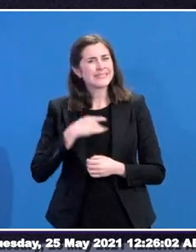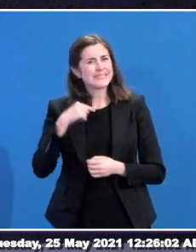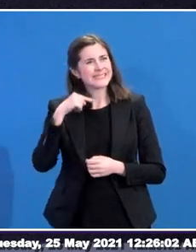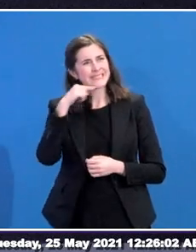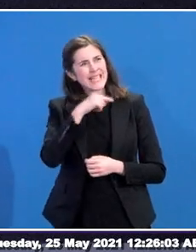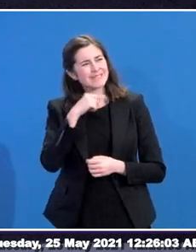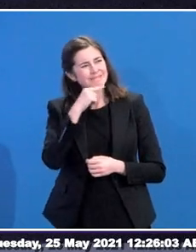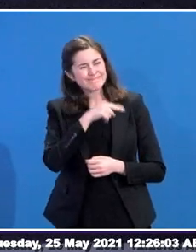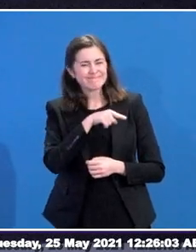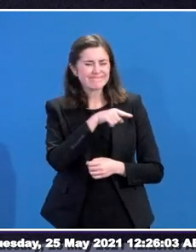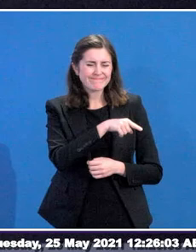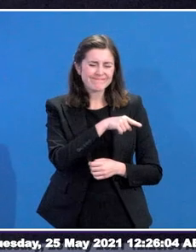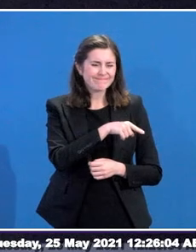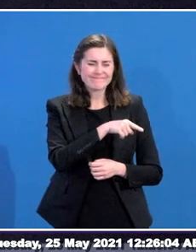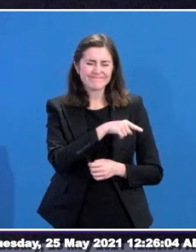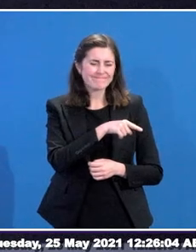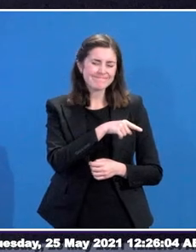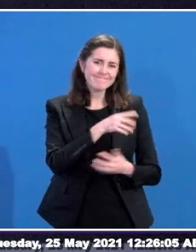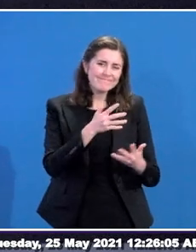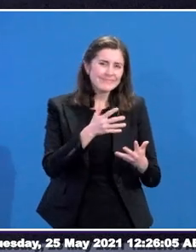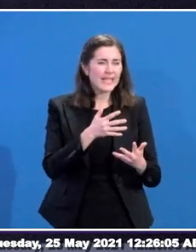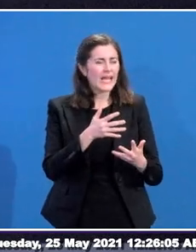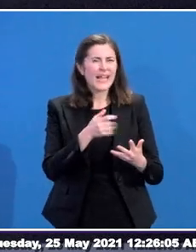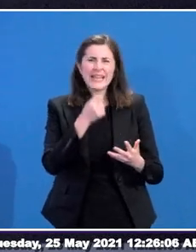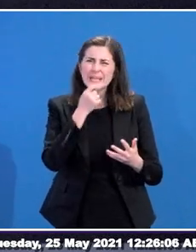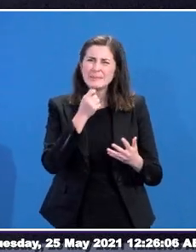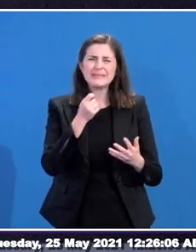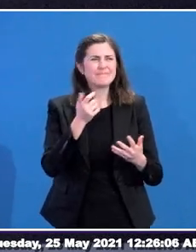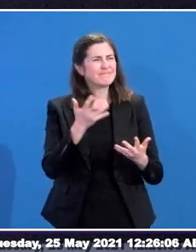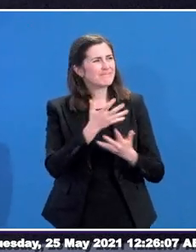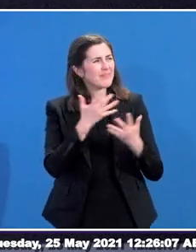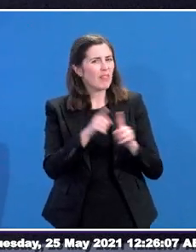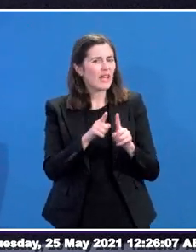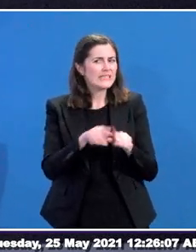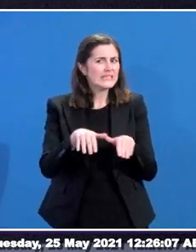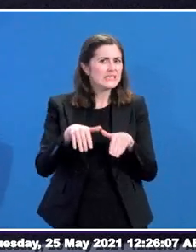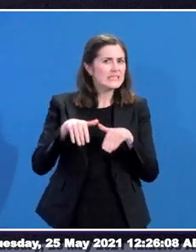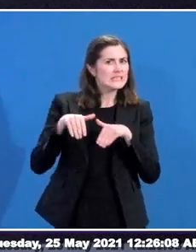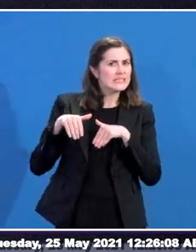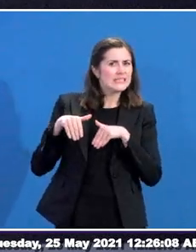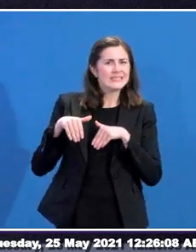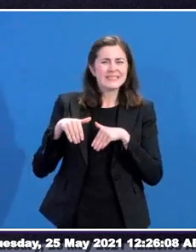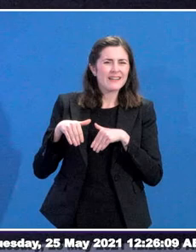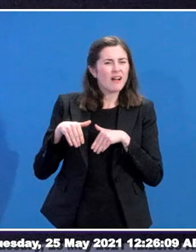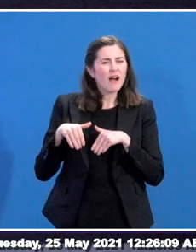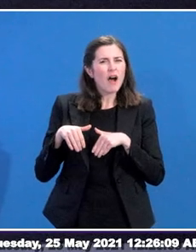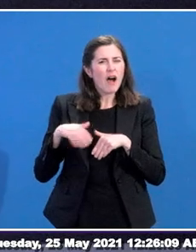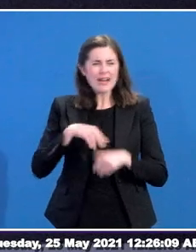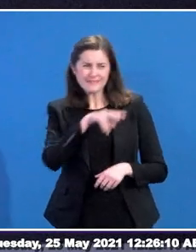somewhat shying away from, it just felt a little bit uncomfortable.